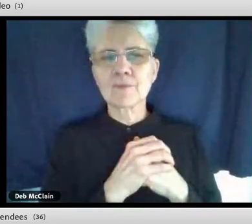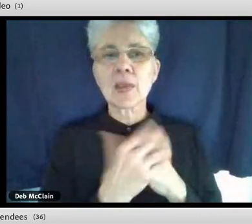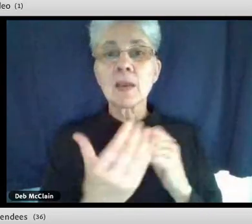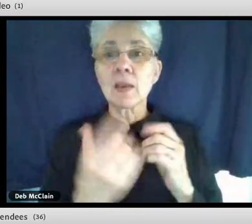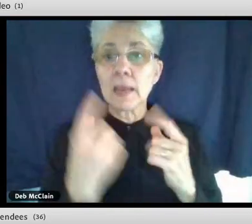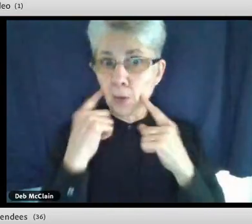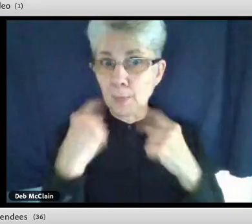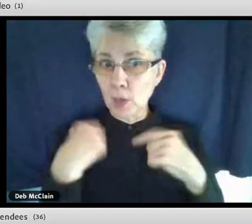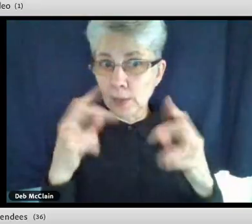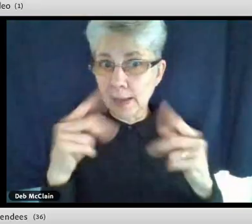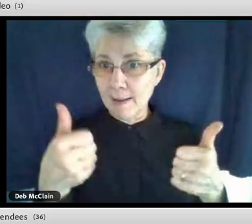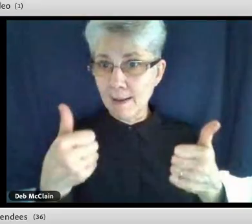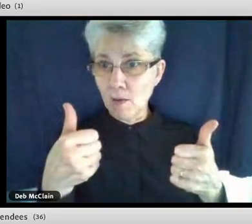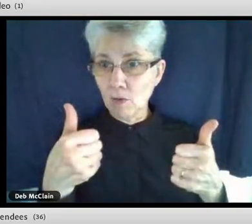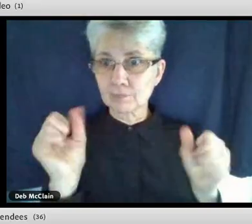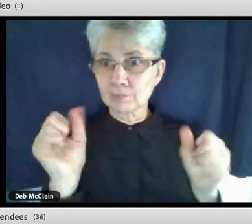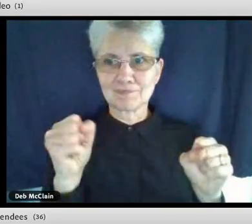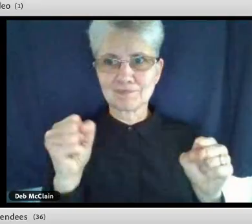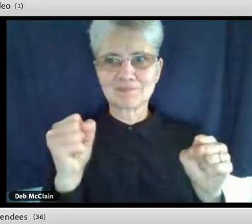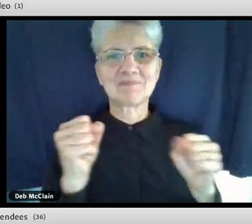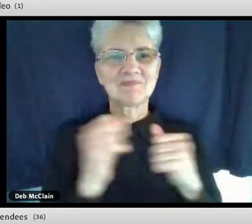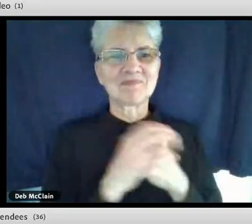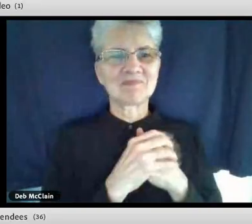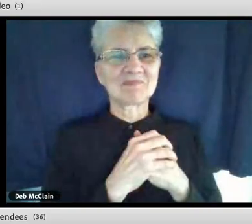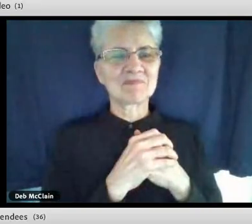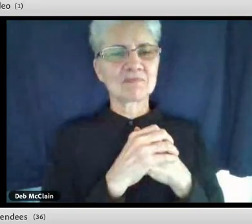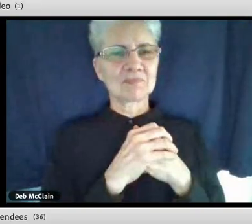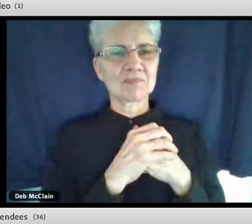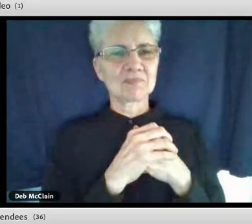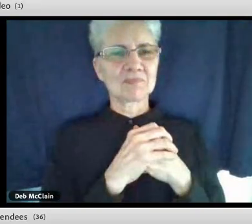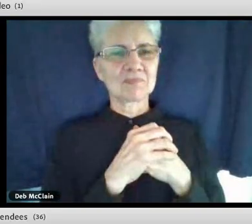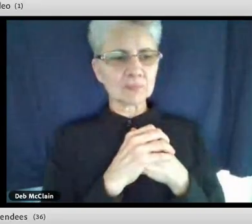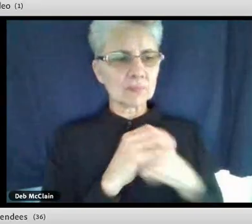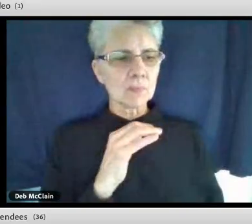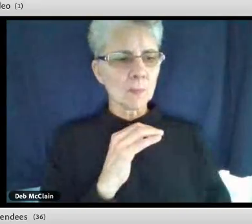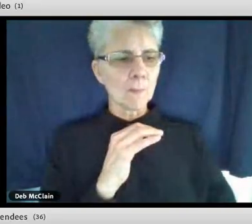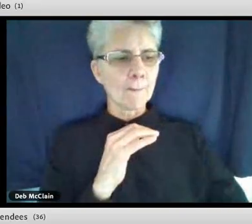or just a reminder of remote services that we have. Can you guys hear me?